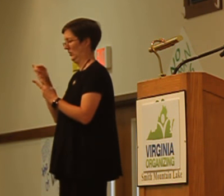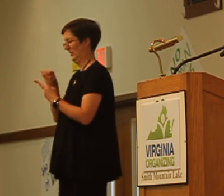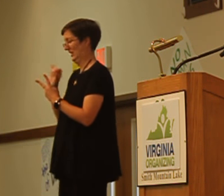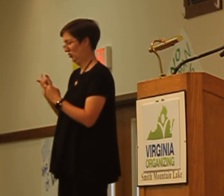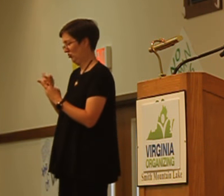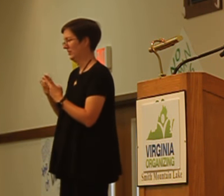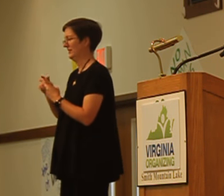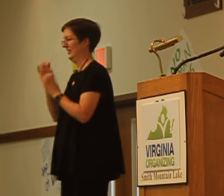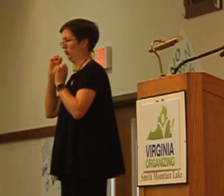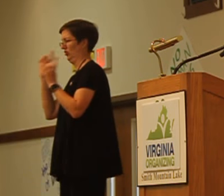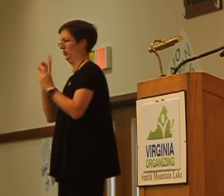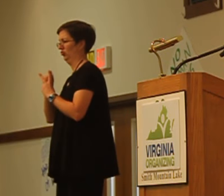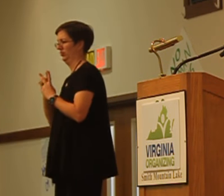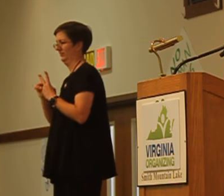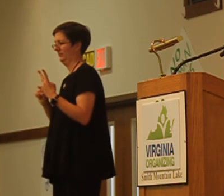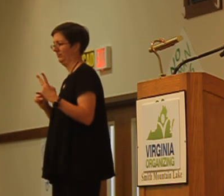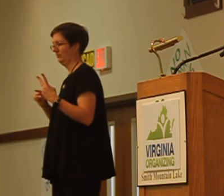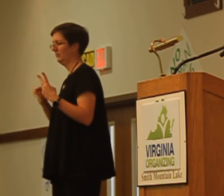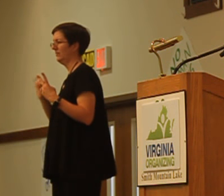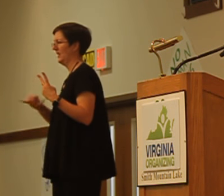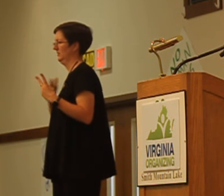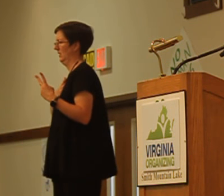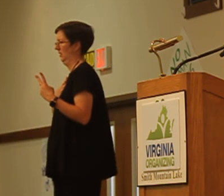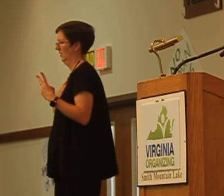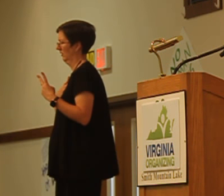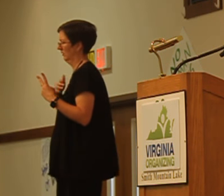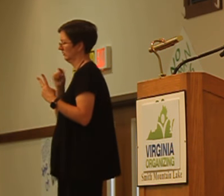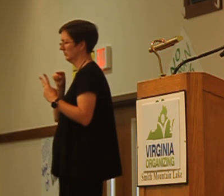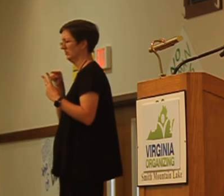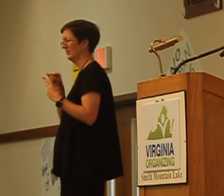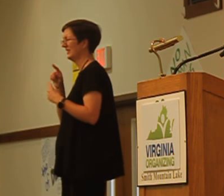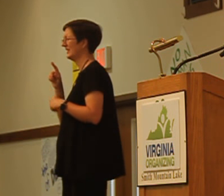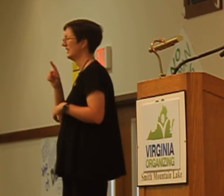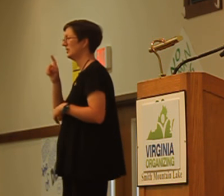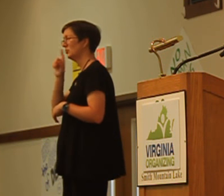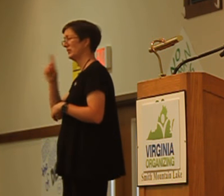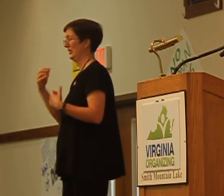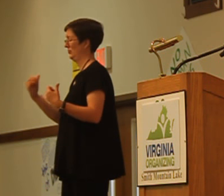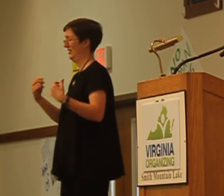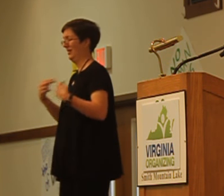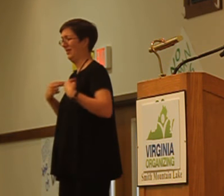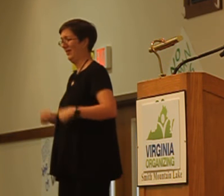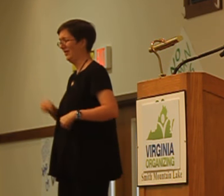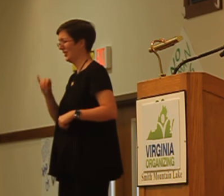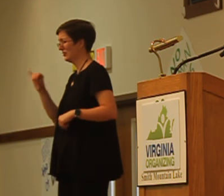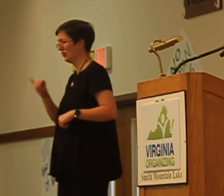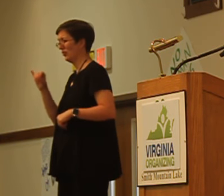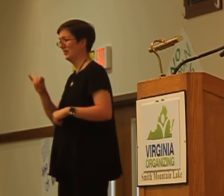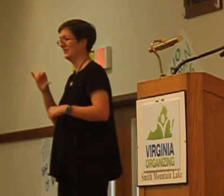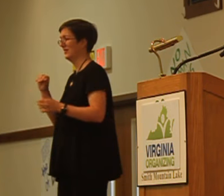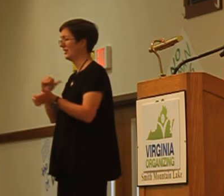because it is so crazy, the health system, the way it's set up, the way it's going,